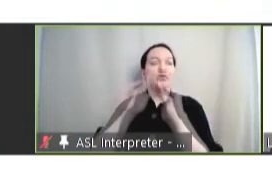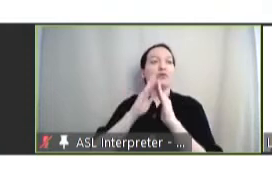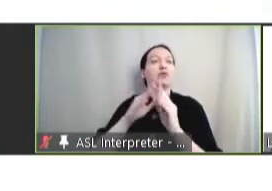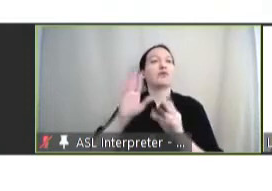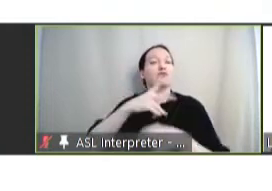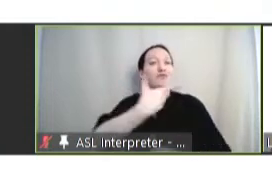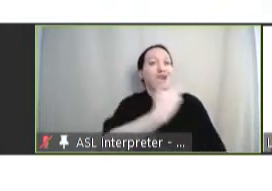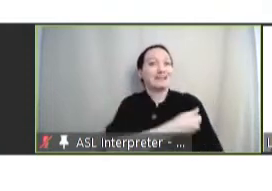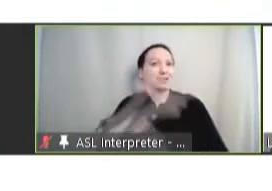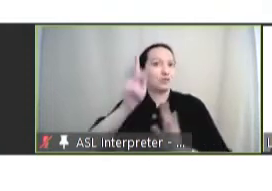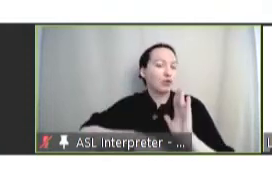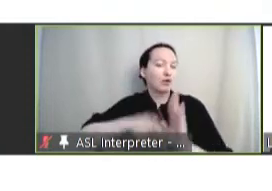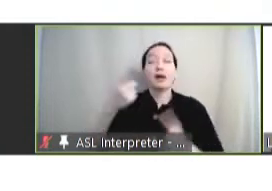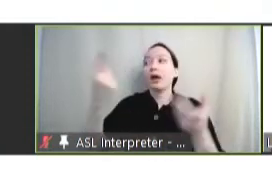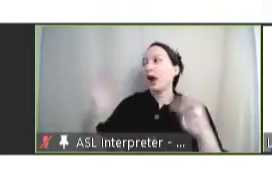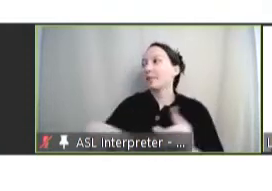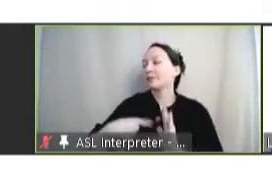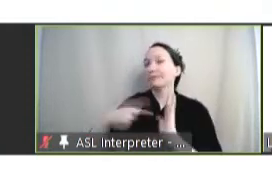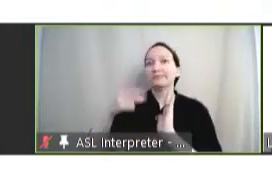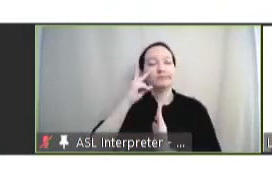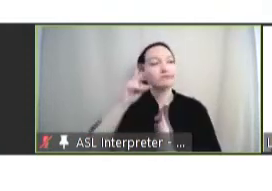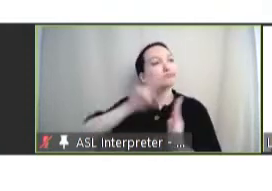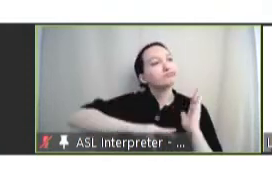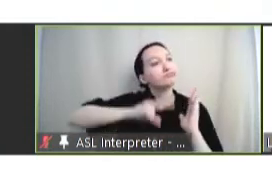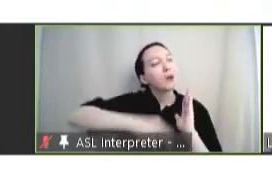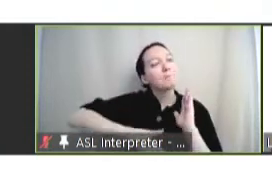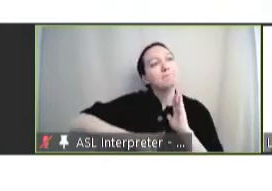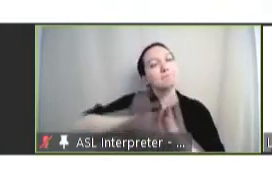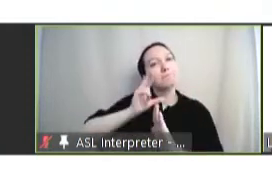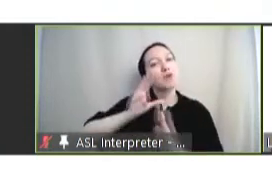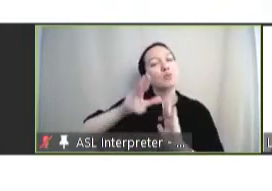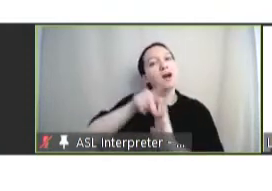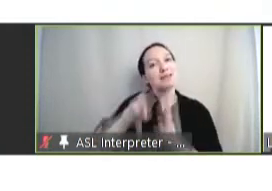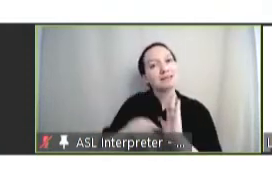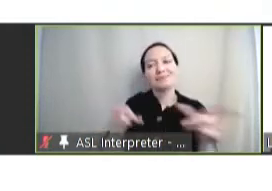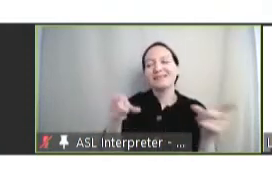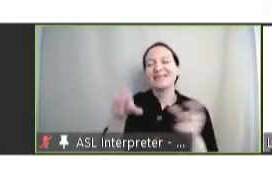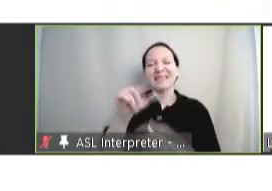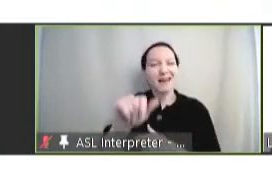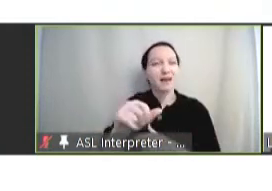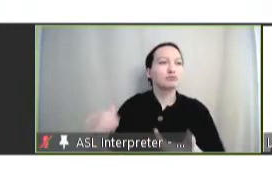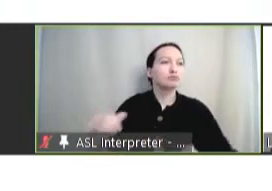for instance, we review policies, we help manage data, we partner with organizations,